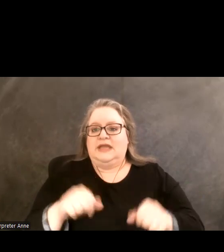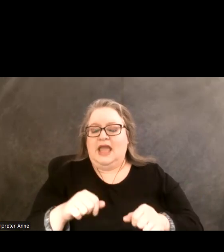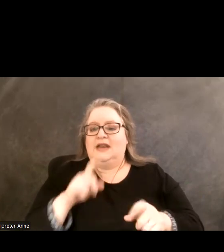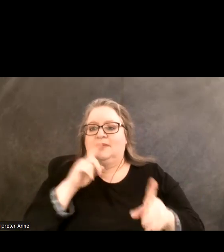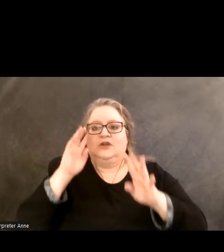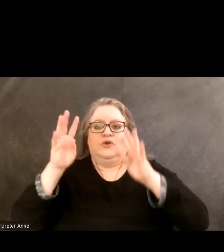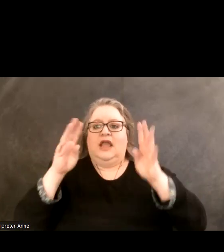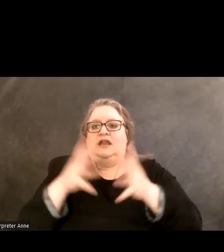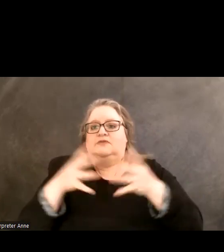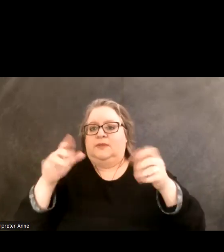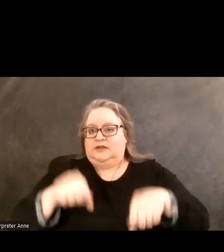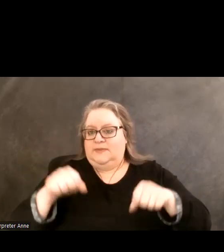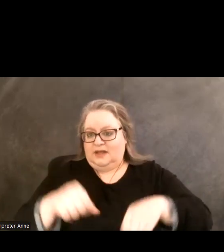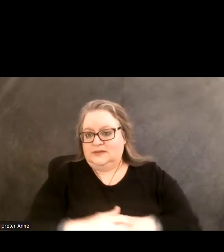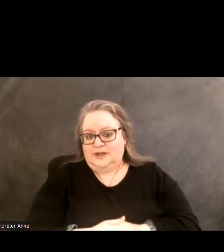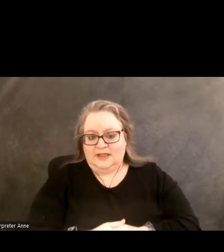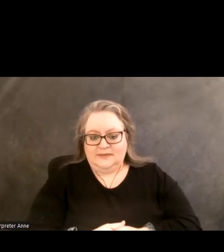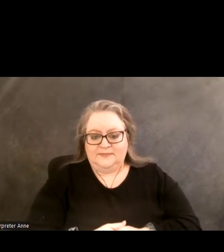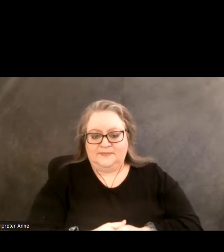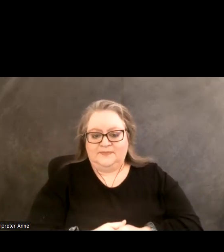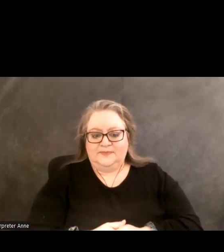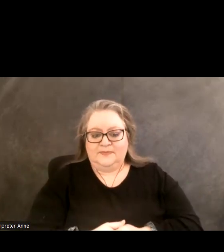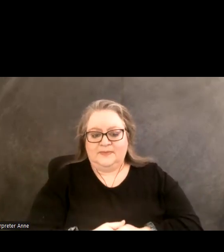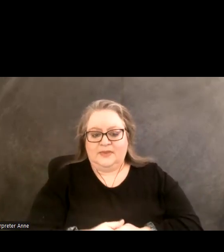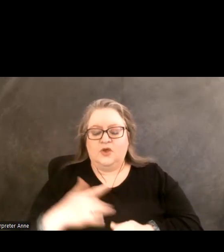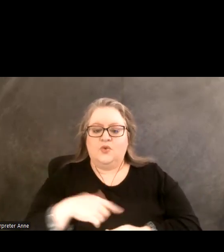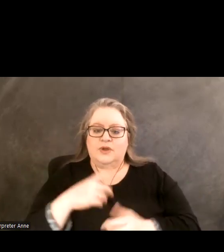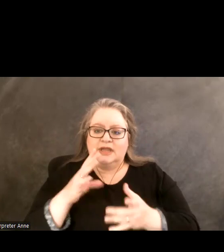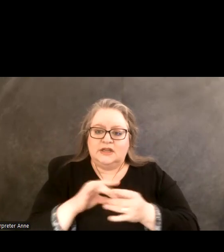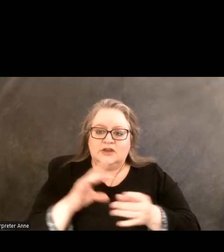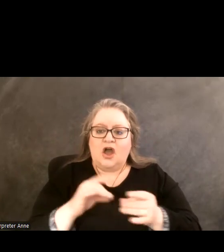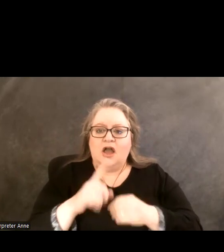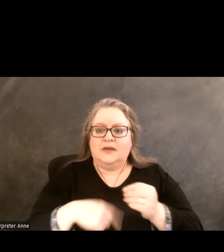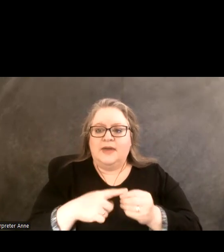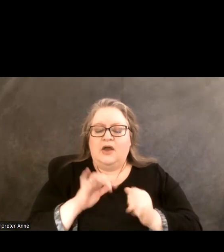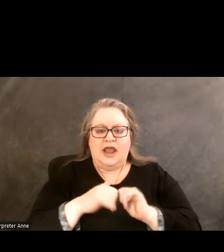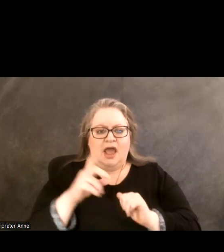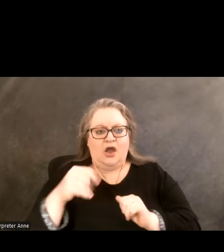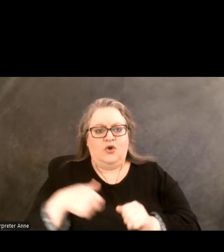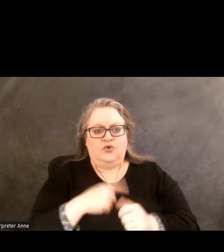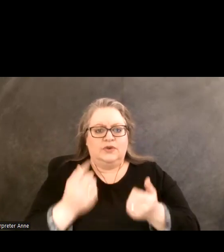possibly can. We talk a lot about how do we support disabled